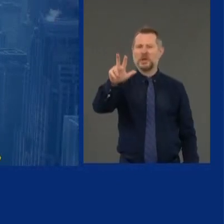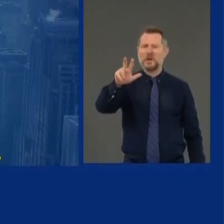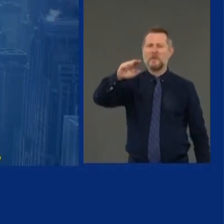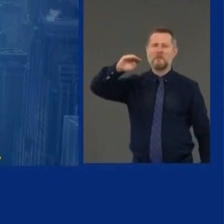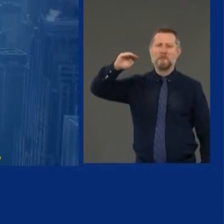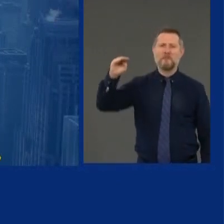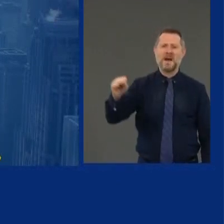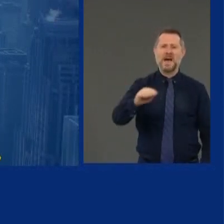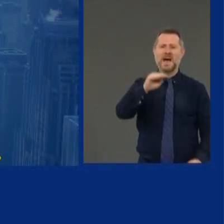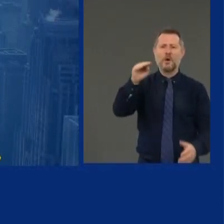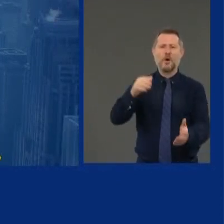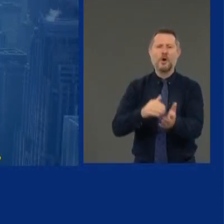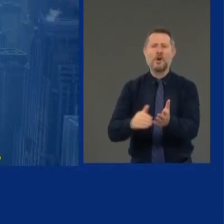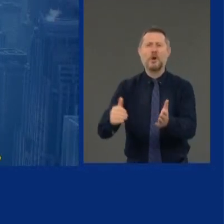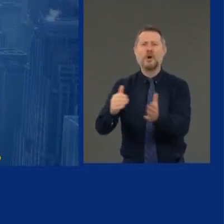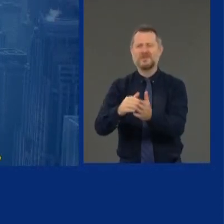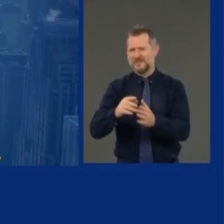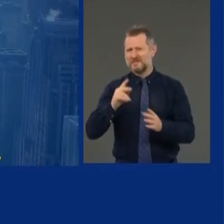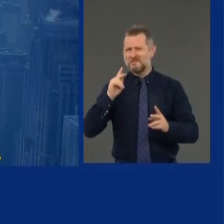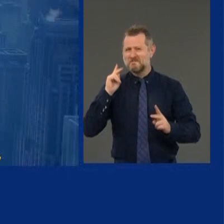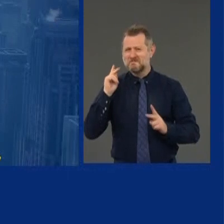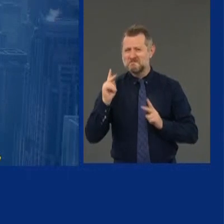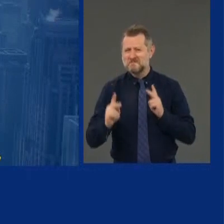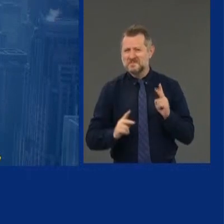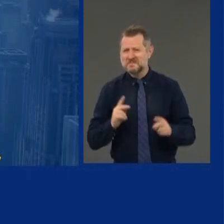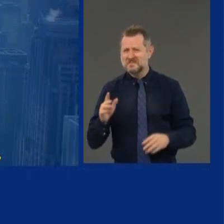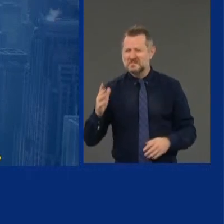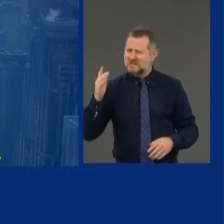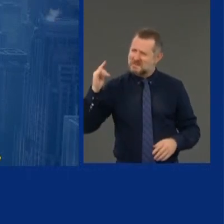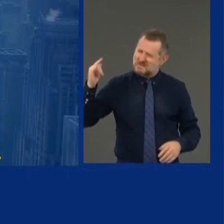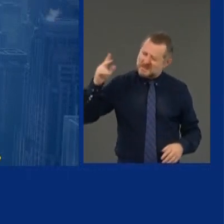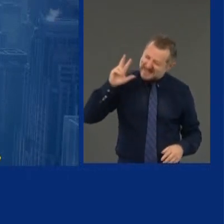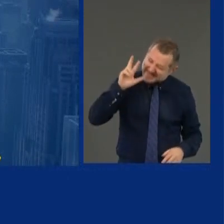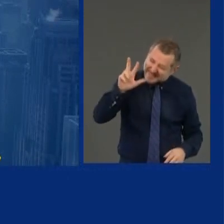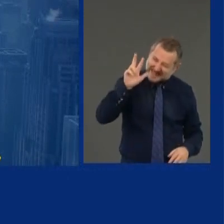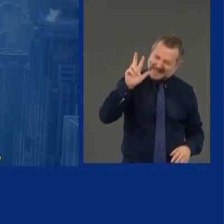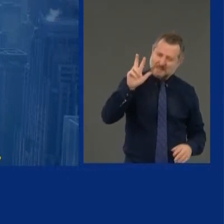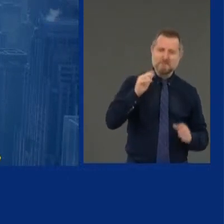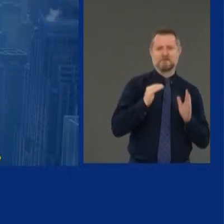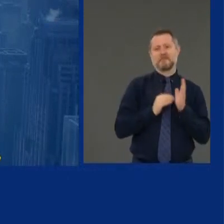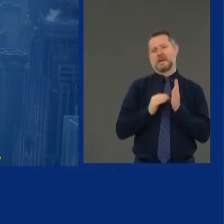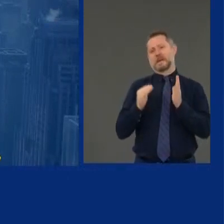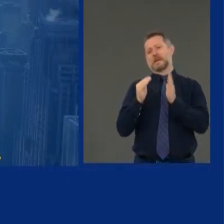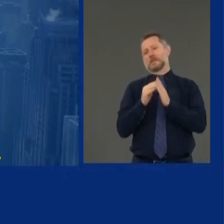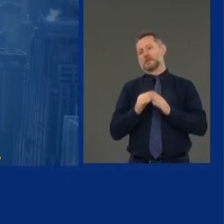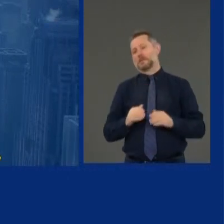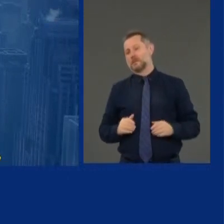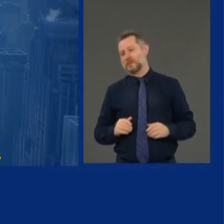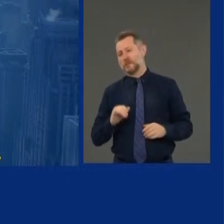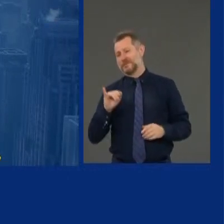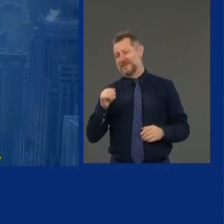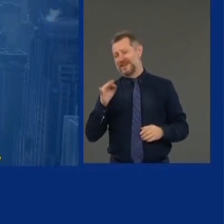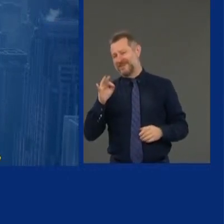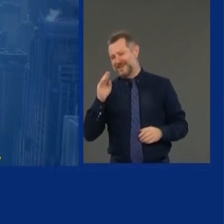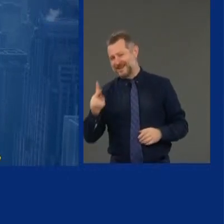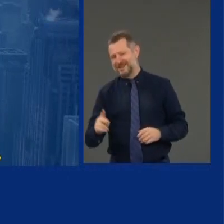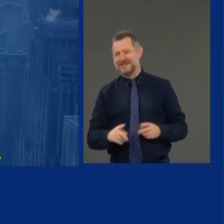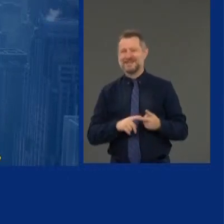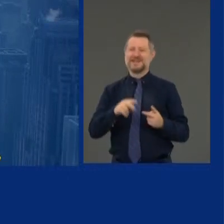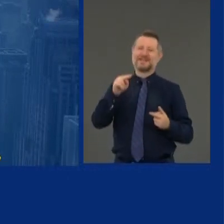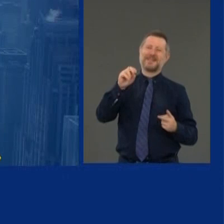AND HOW MANY PEOPLE CAME.